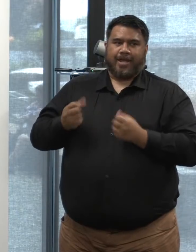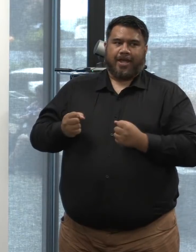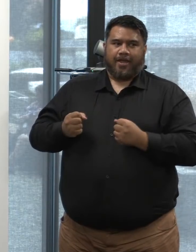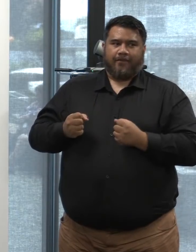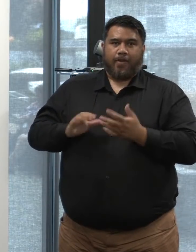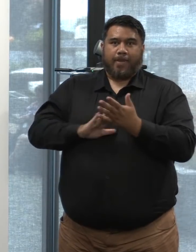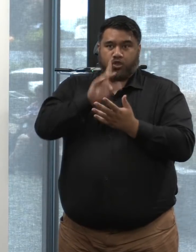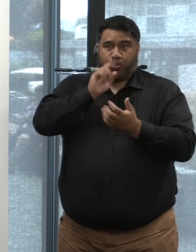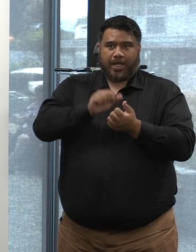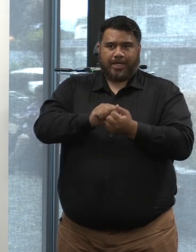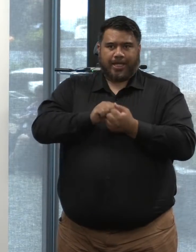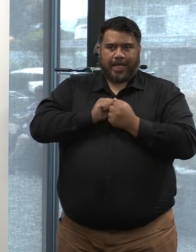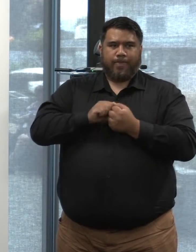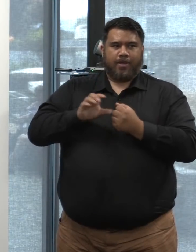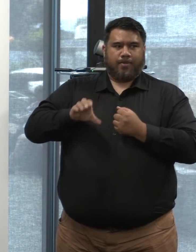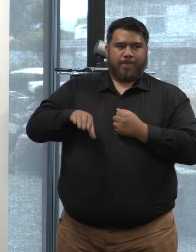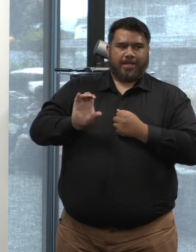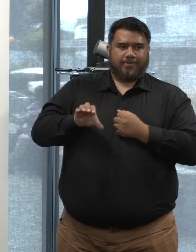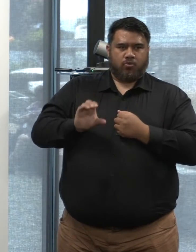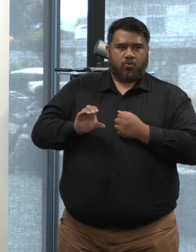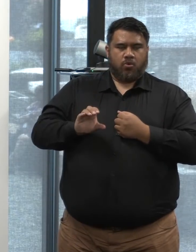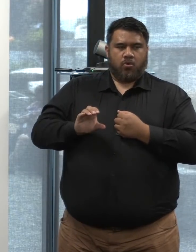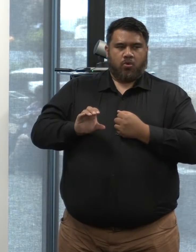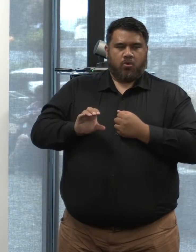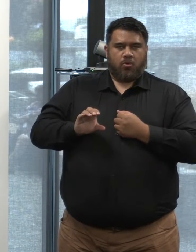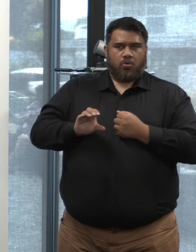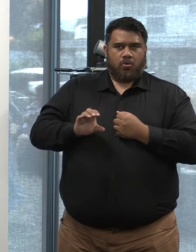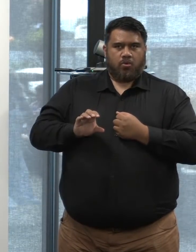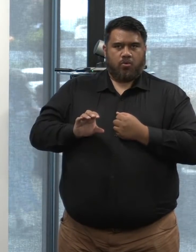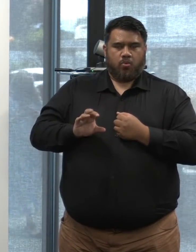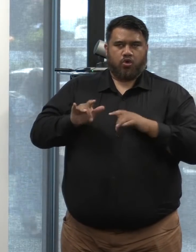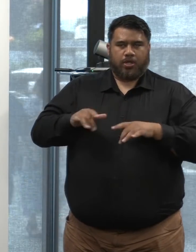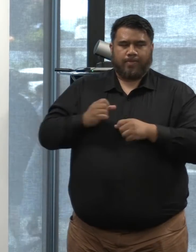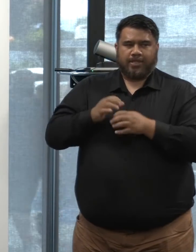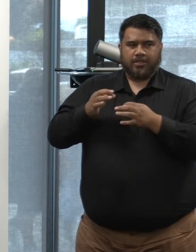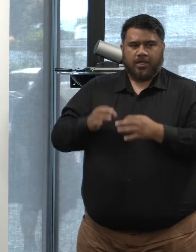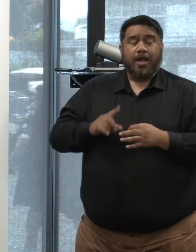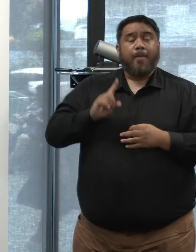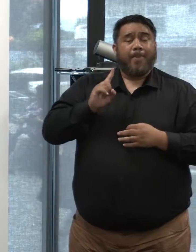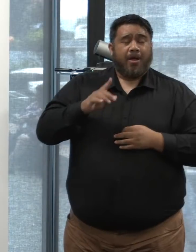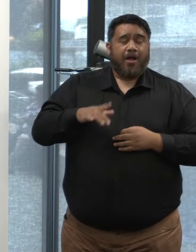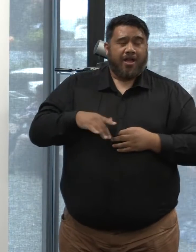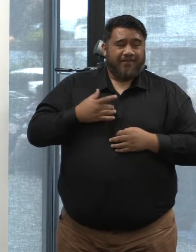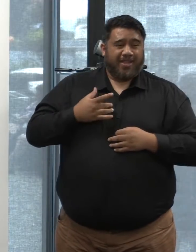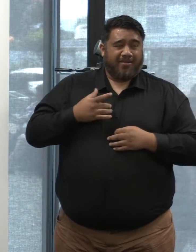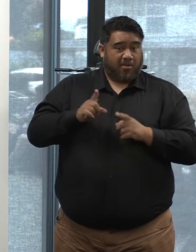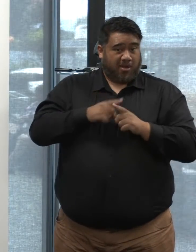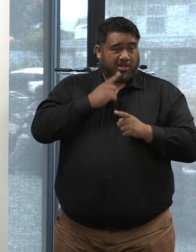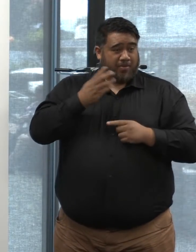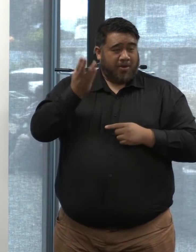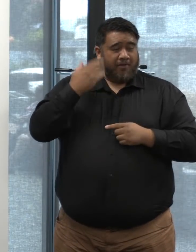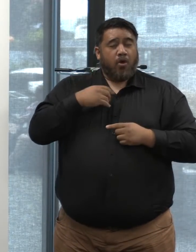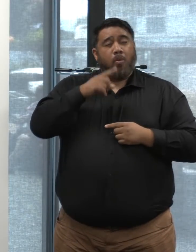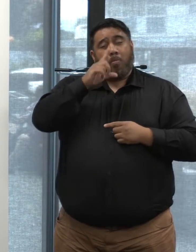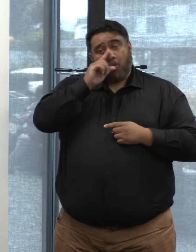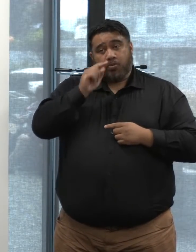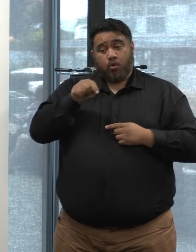a booster dose requirement. We have not made a formal decision about introducing a